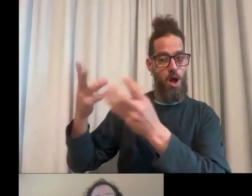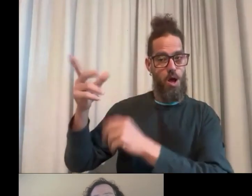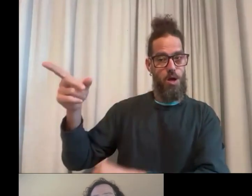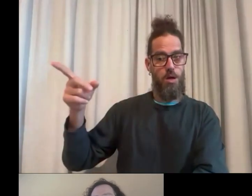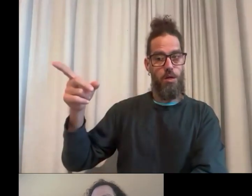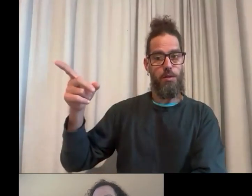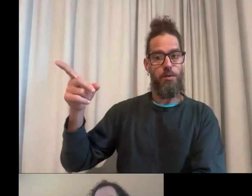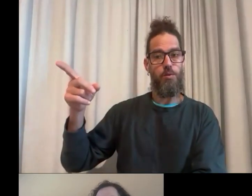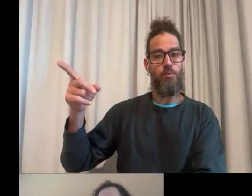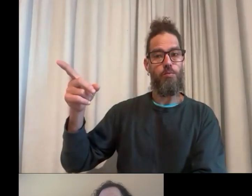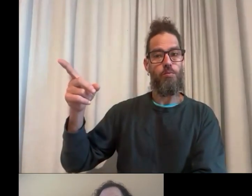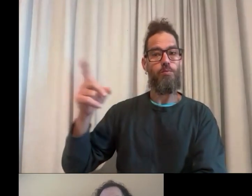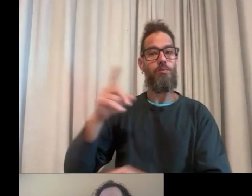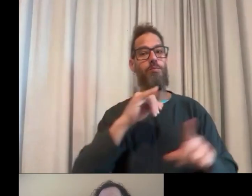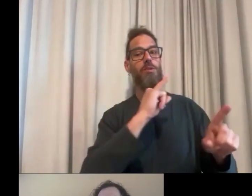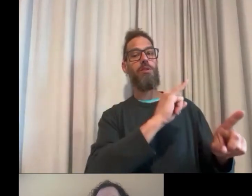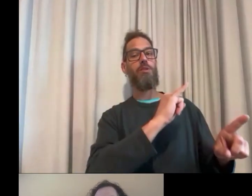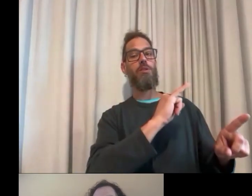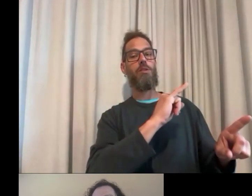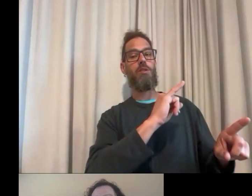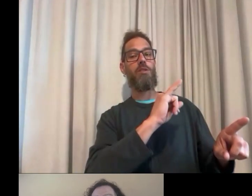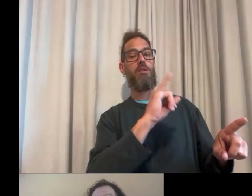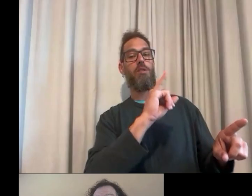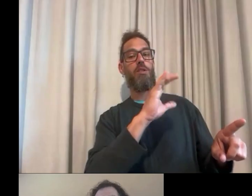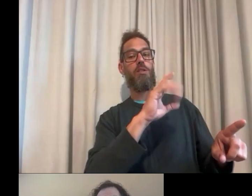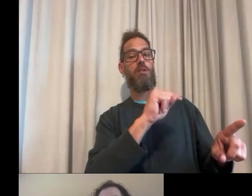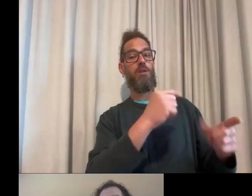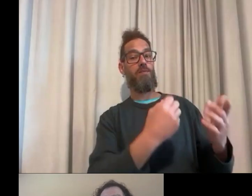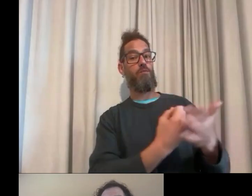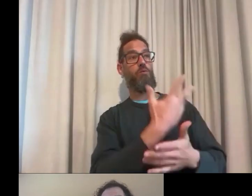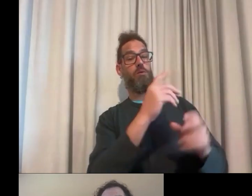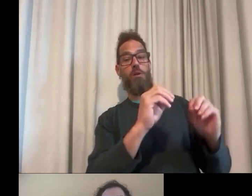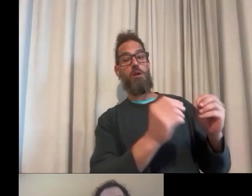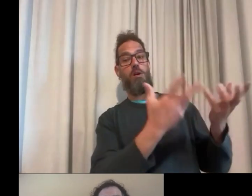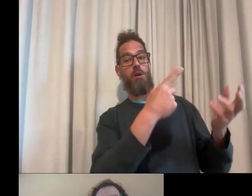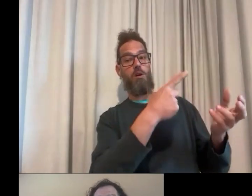there's a stipulation that says that if a new version of the ITC